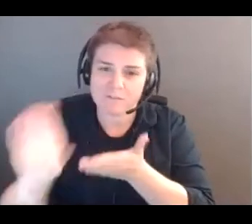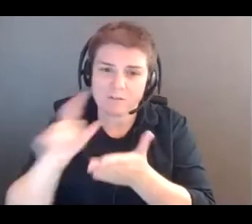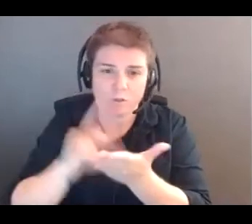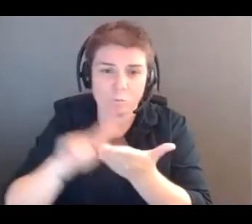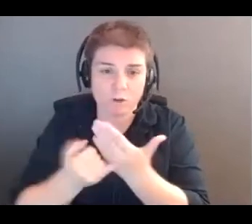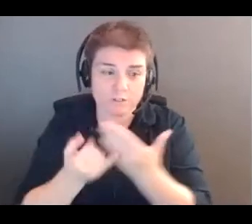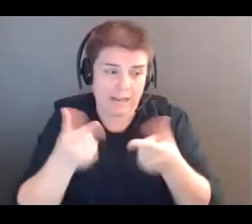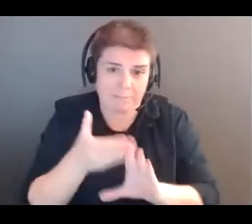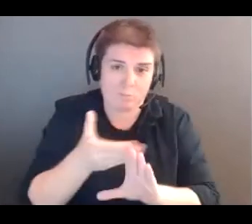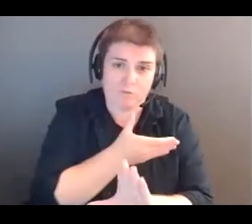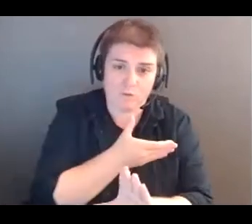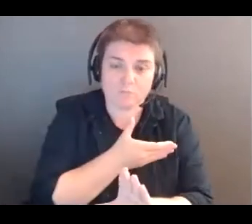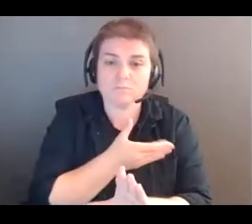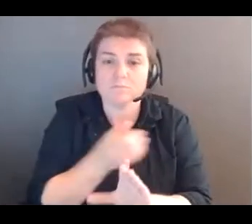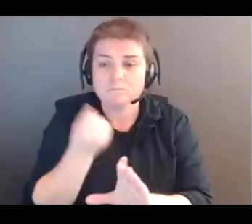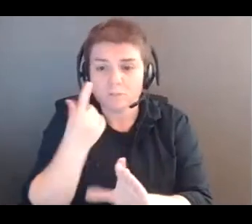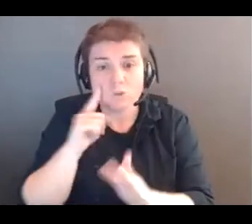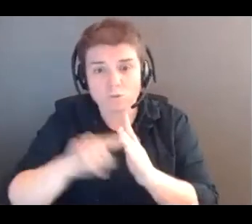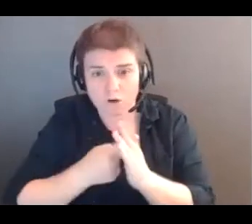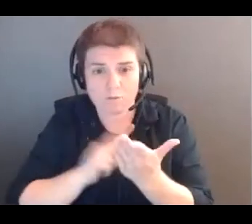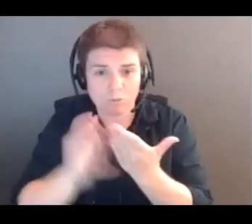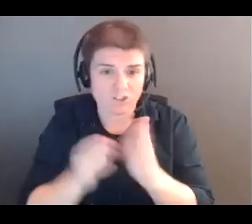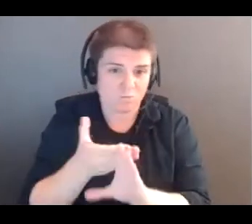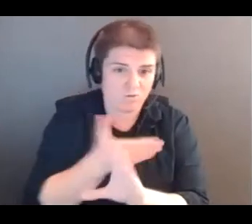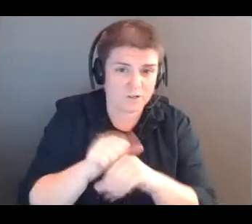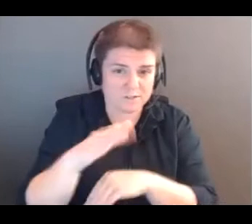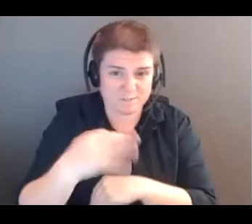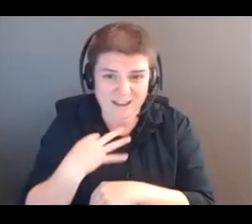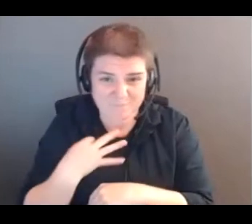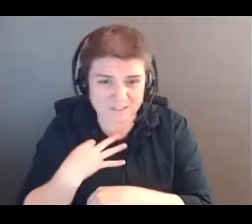already be underway before you submit your application or receive the results, but you